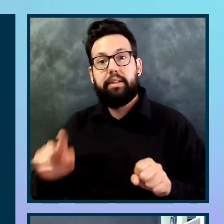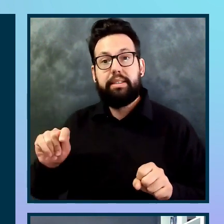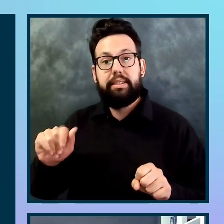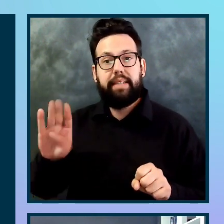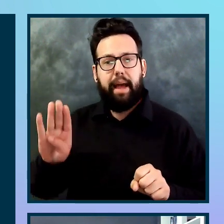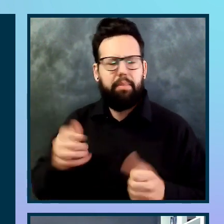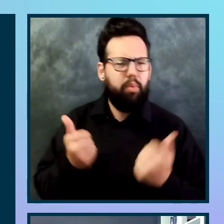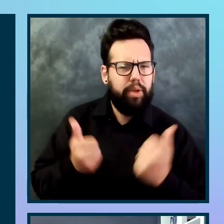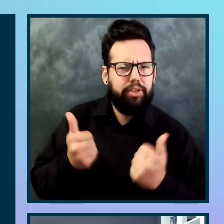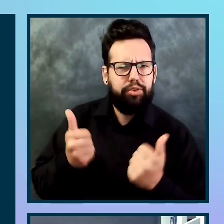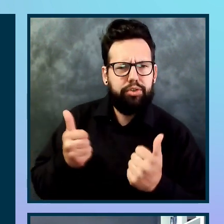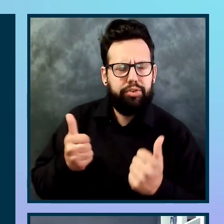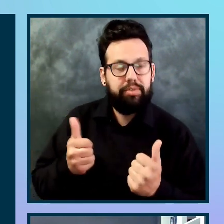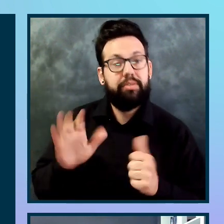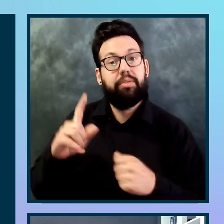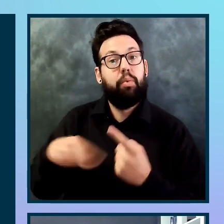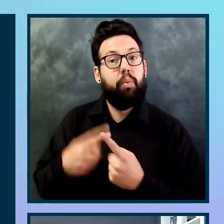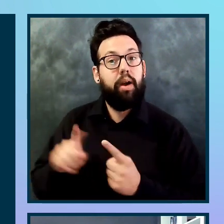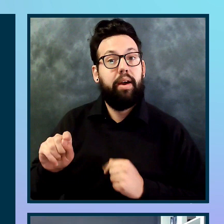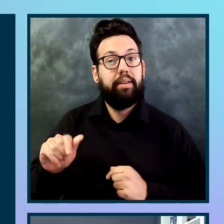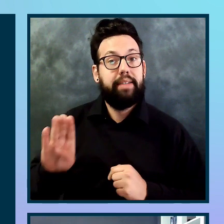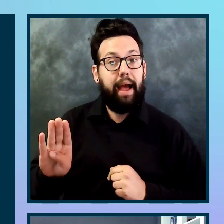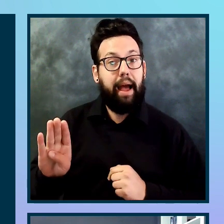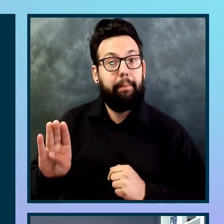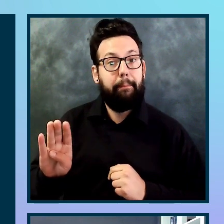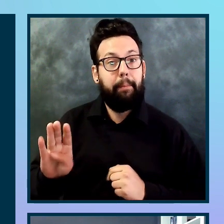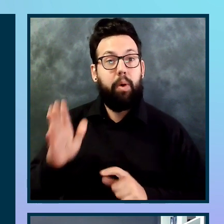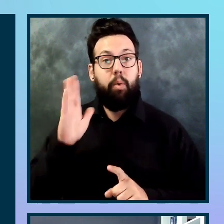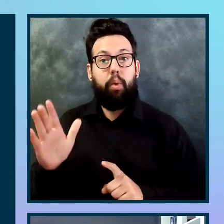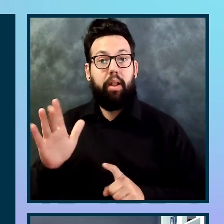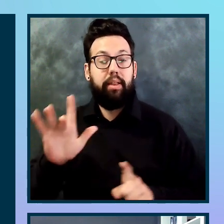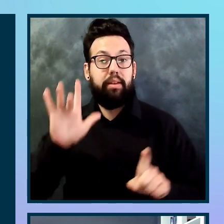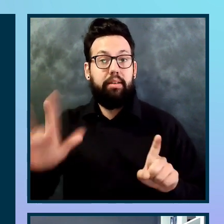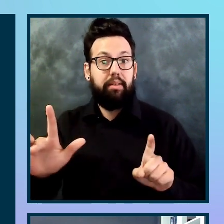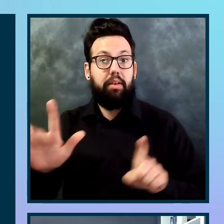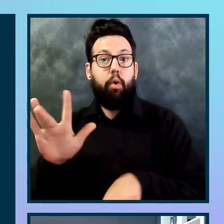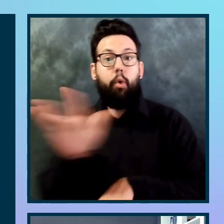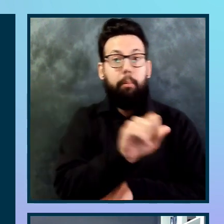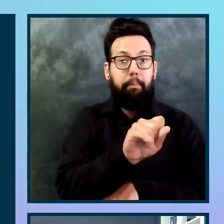And when you tab, should it go first to the clear form and then to the search